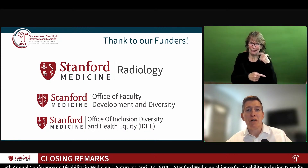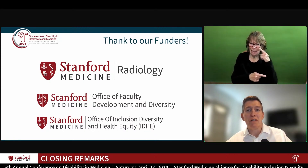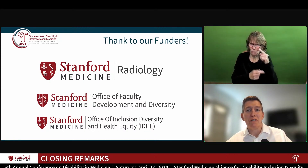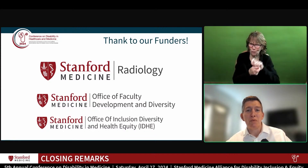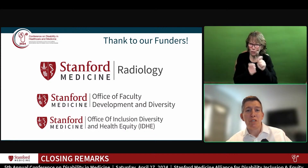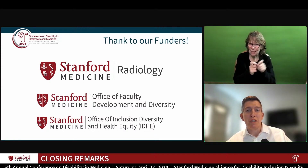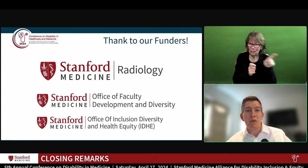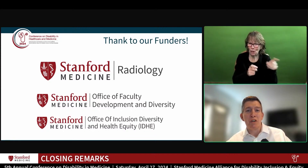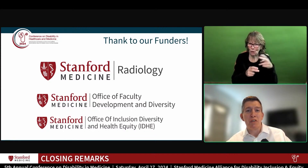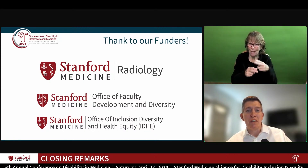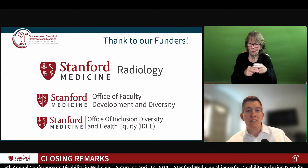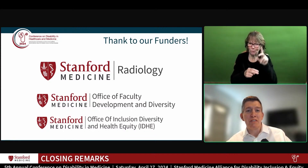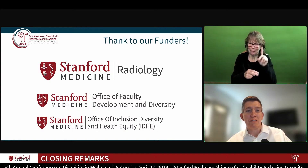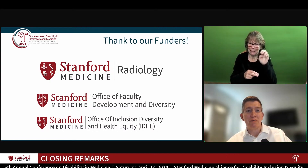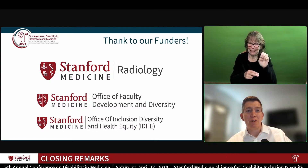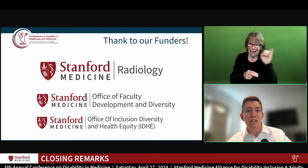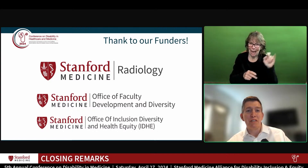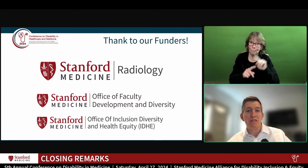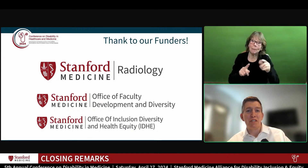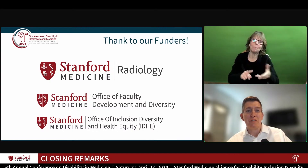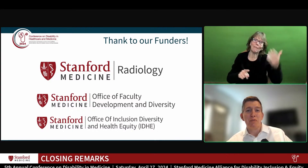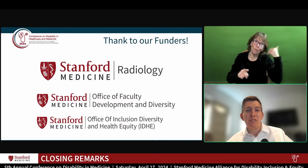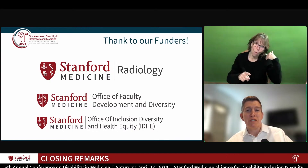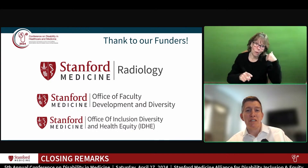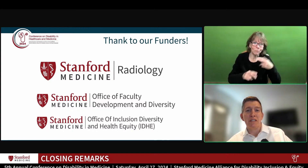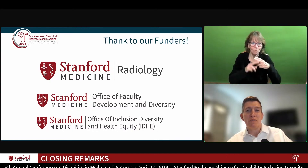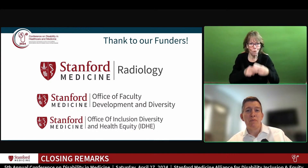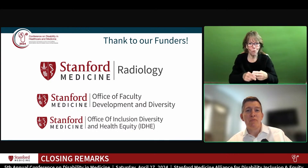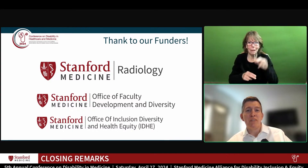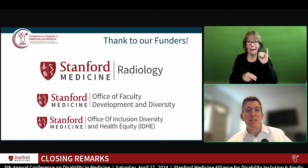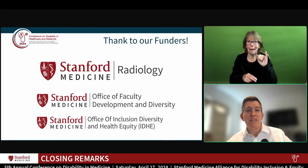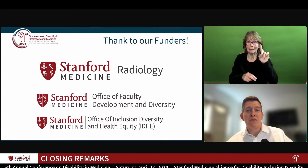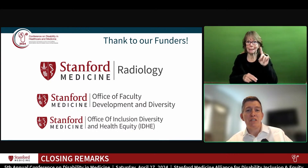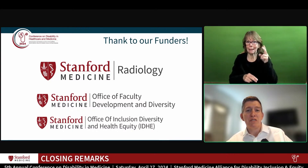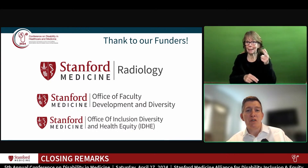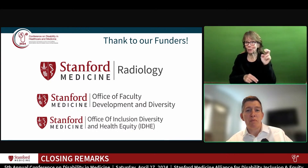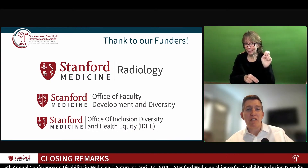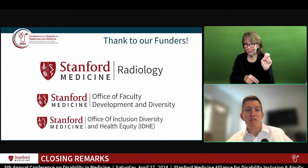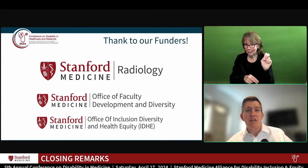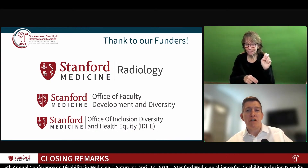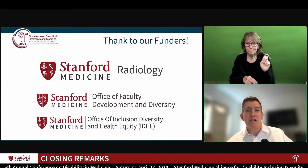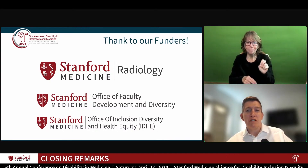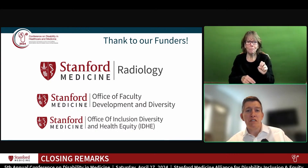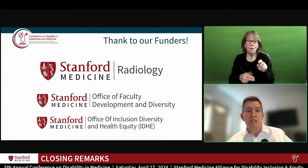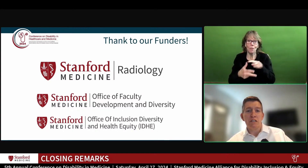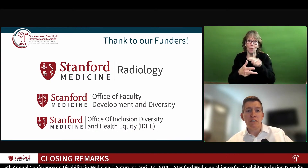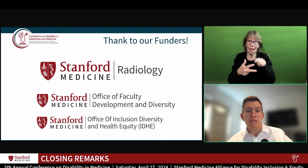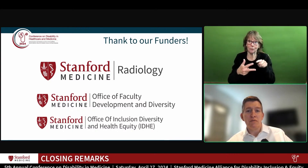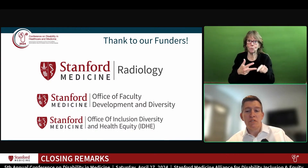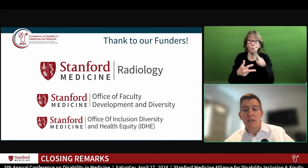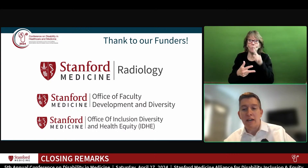but this is what they were known as relatively recently. So, these are our main funders here.